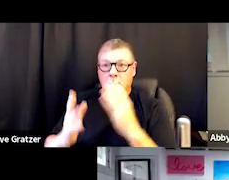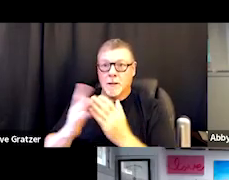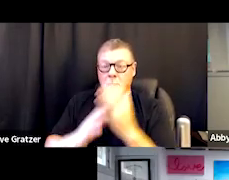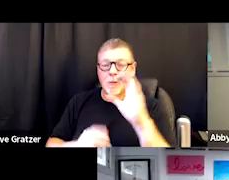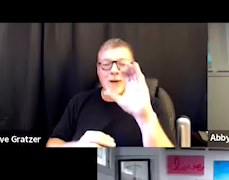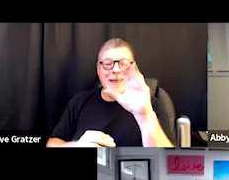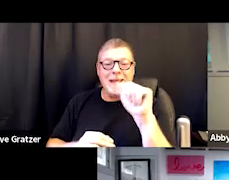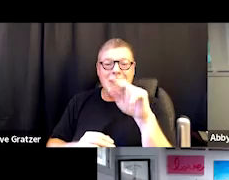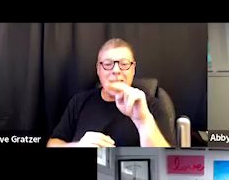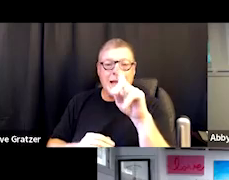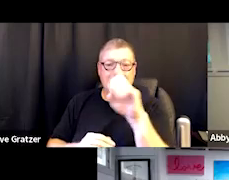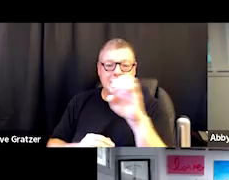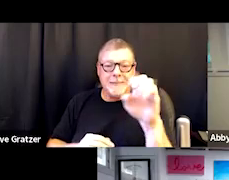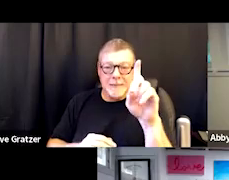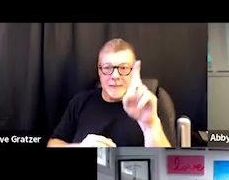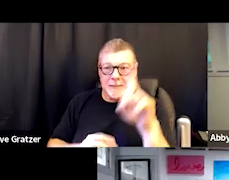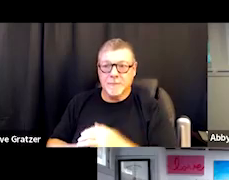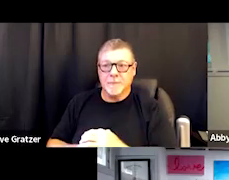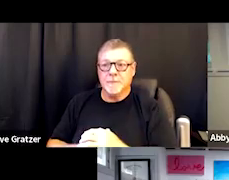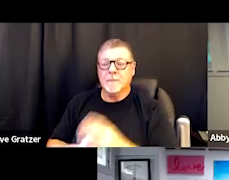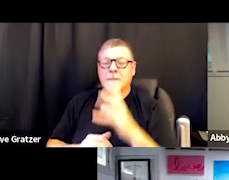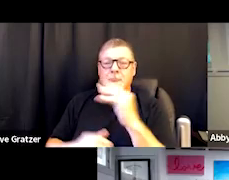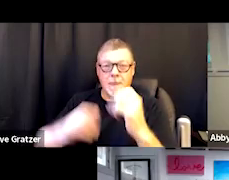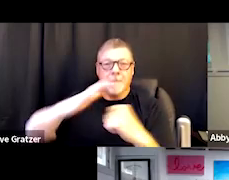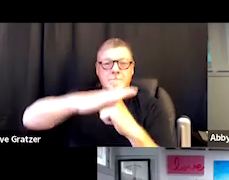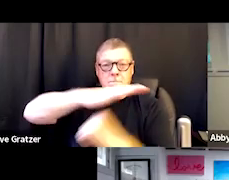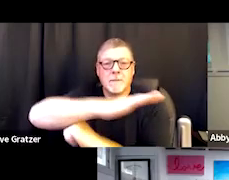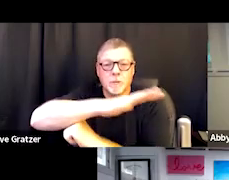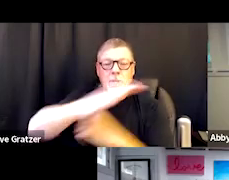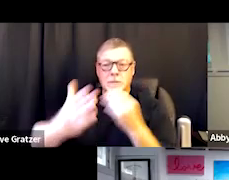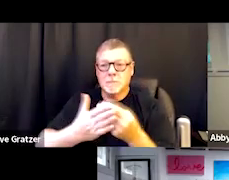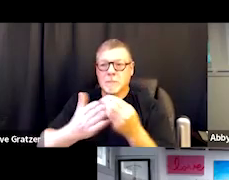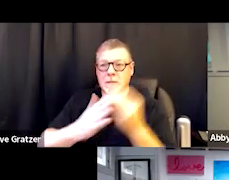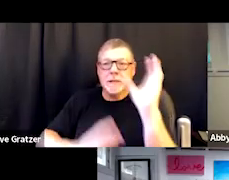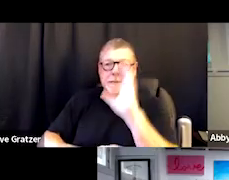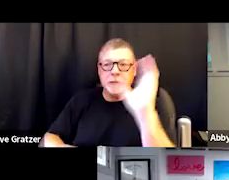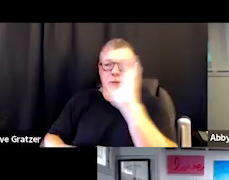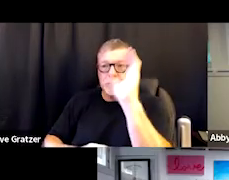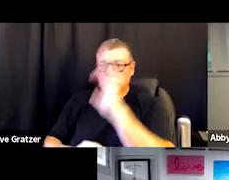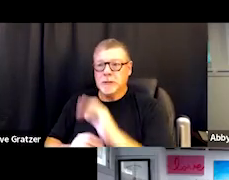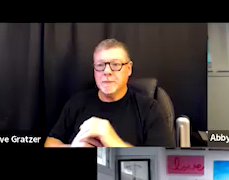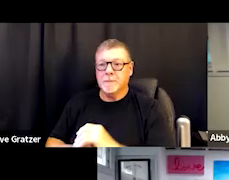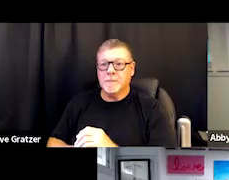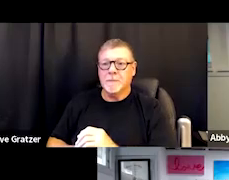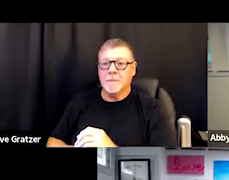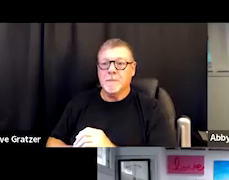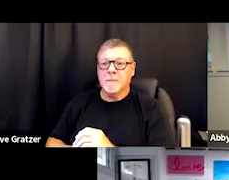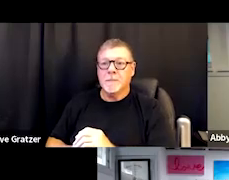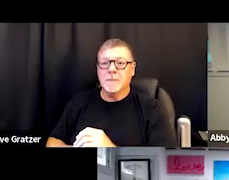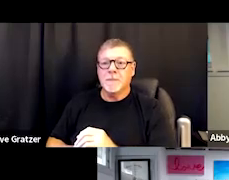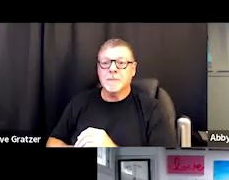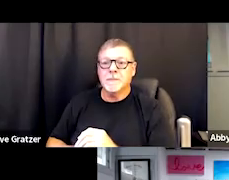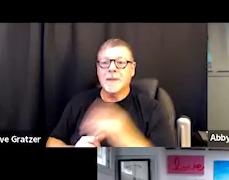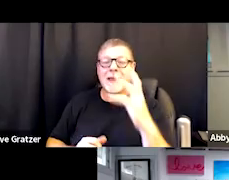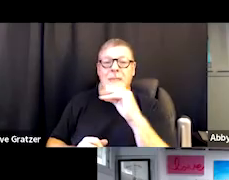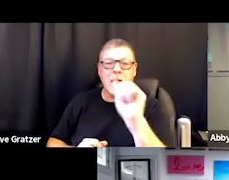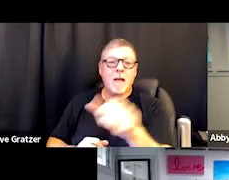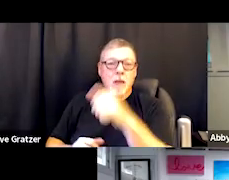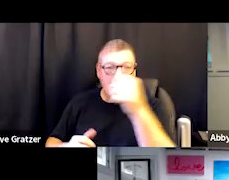and foundation funding searches. So that's a great way to do it. You can search for other kind of federal funding streams